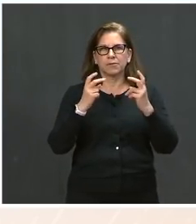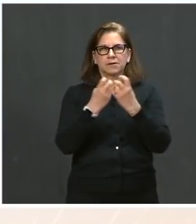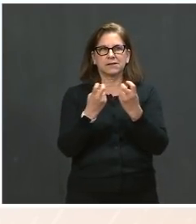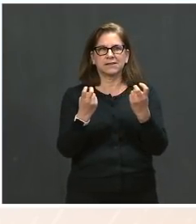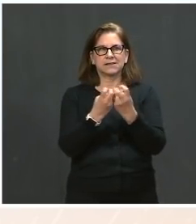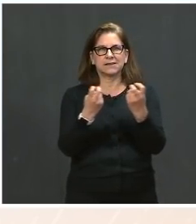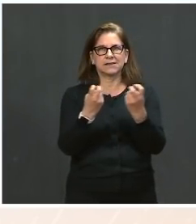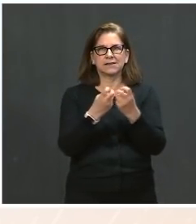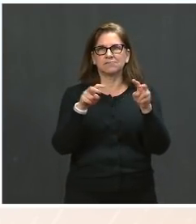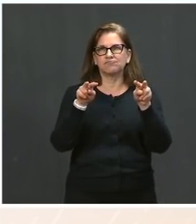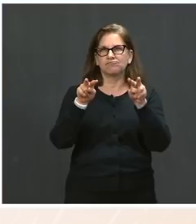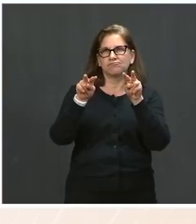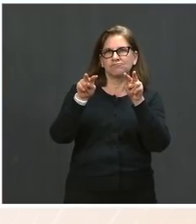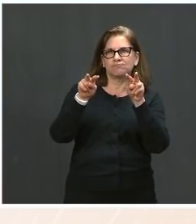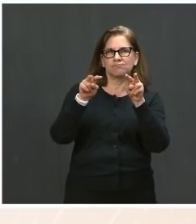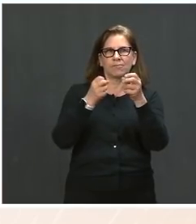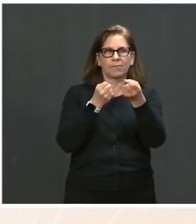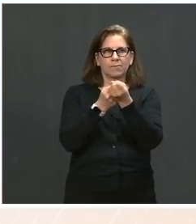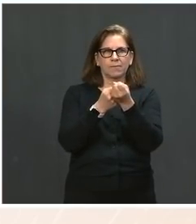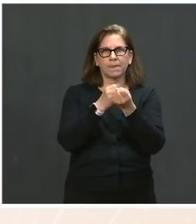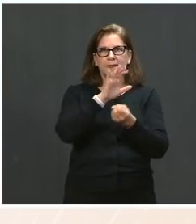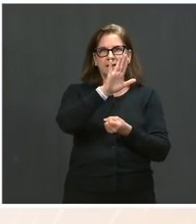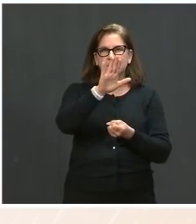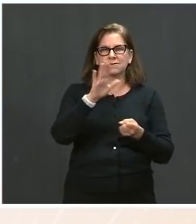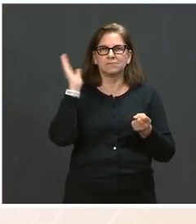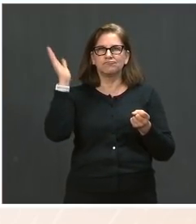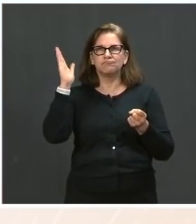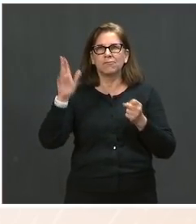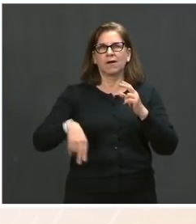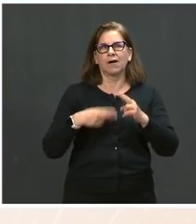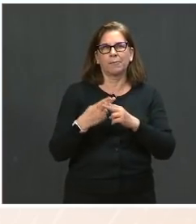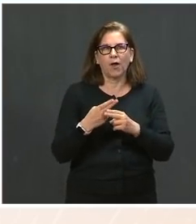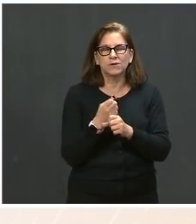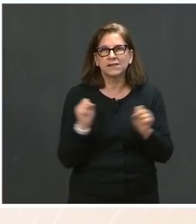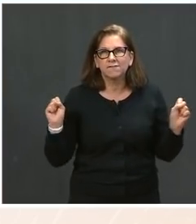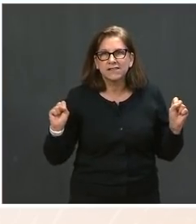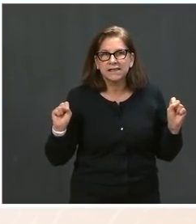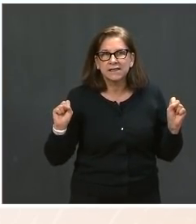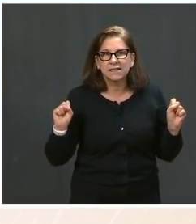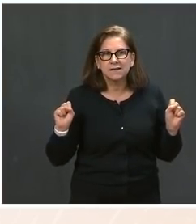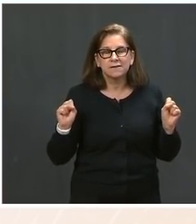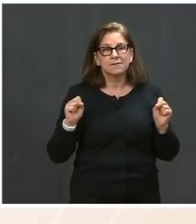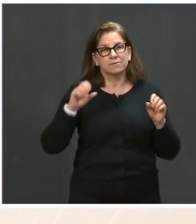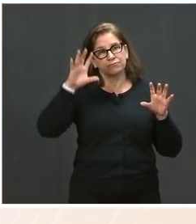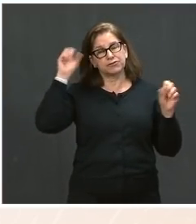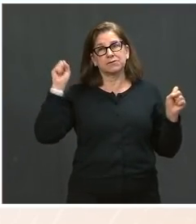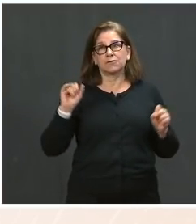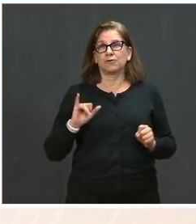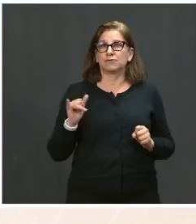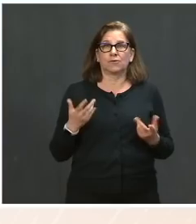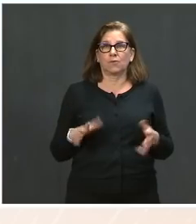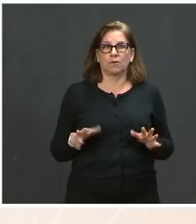gun safety legislation in the country. But he also is not going to wait. And he -- that's why he took action on --